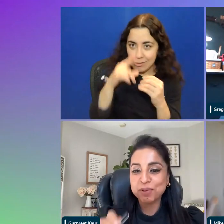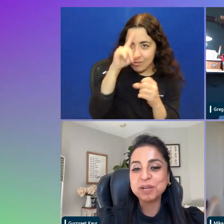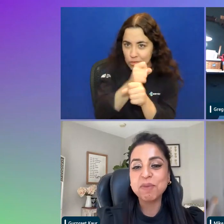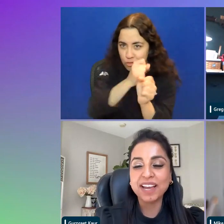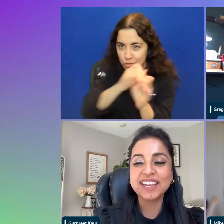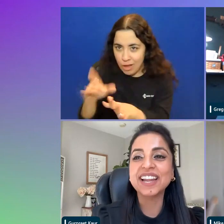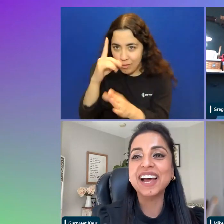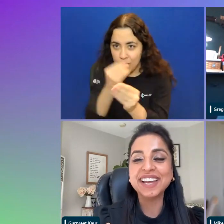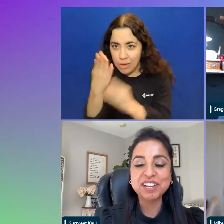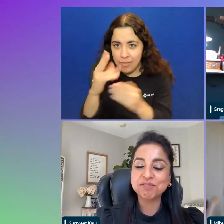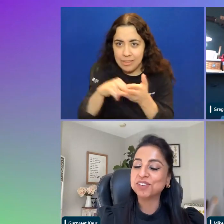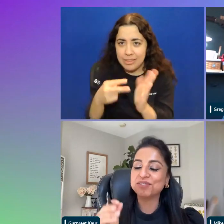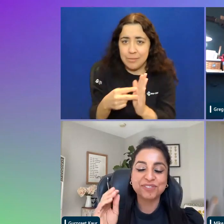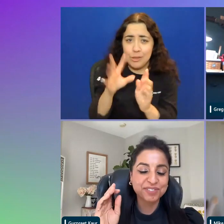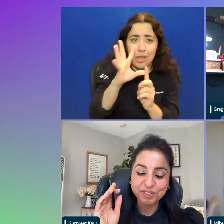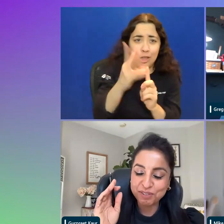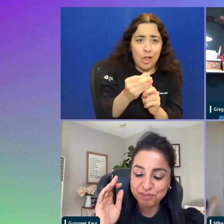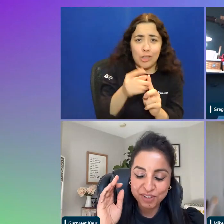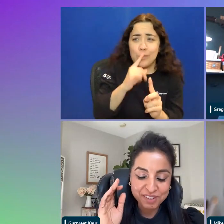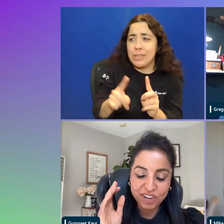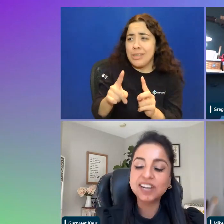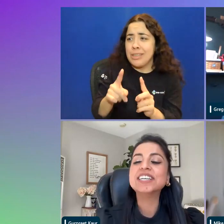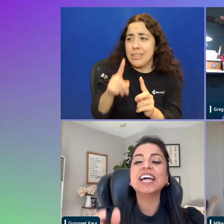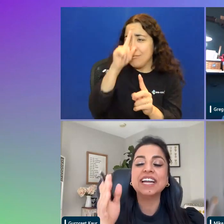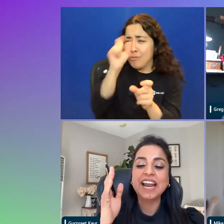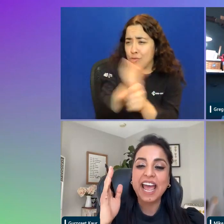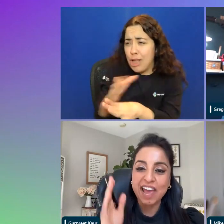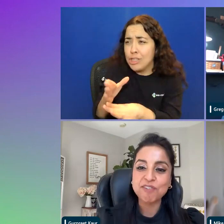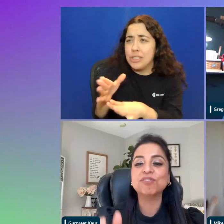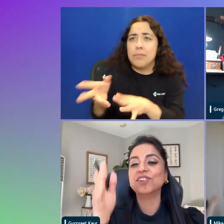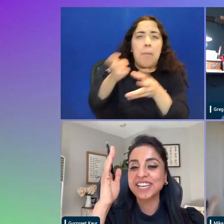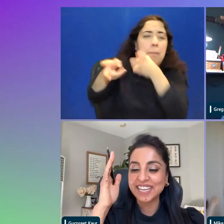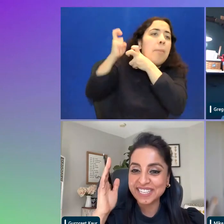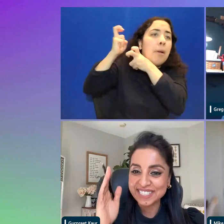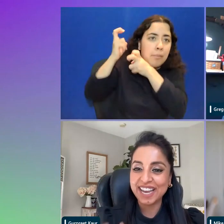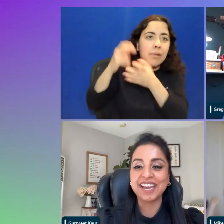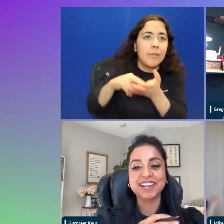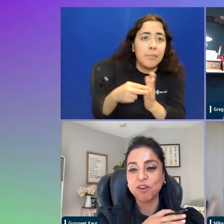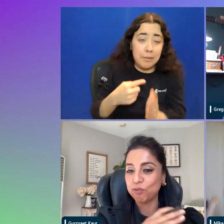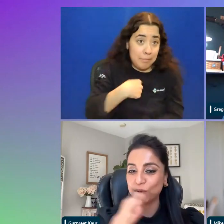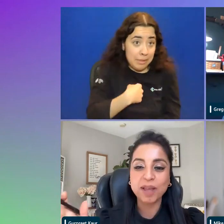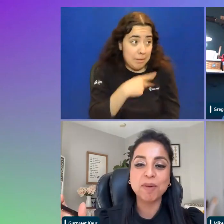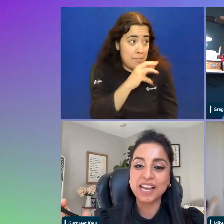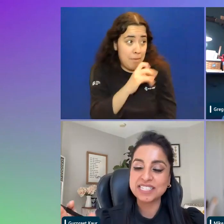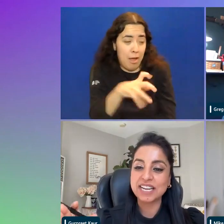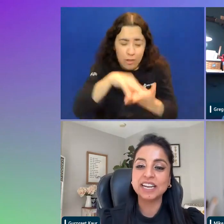I we've only learned that every day over my past ten years. You